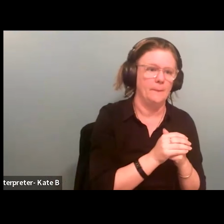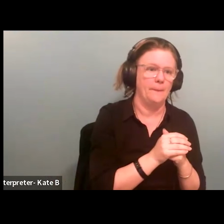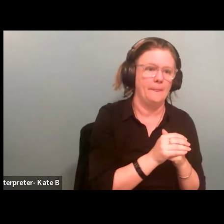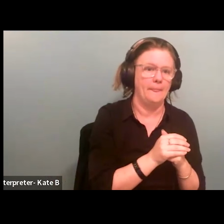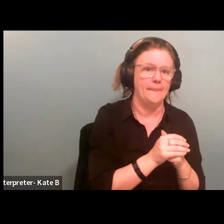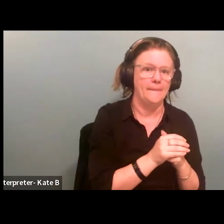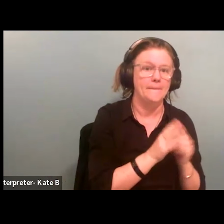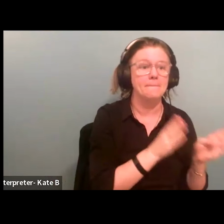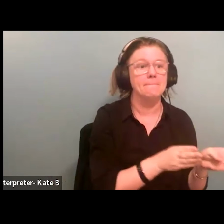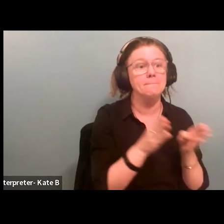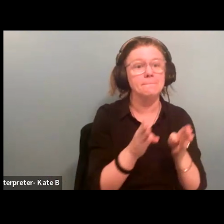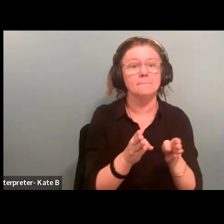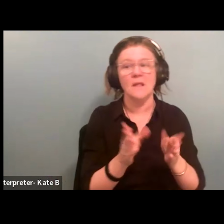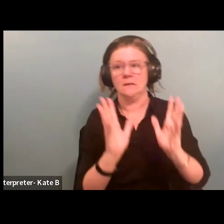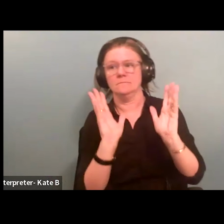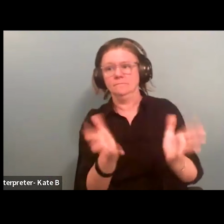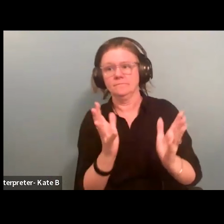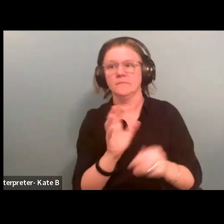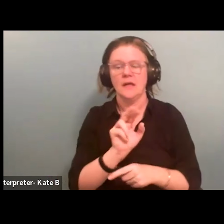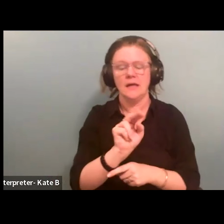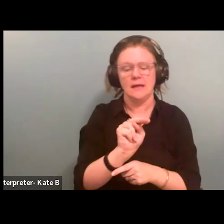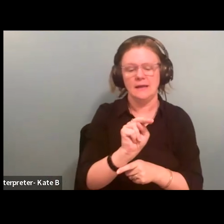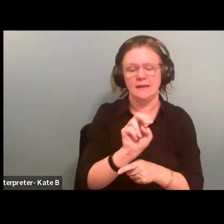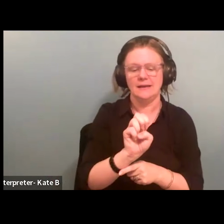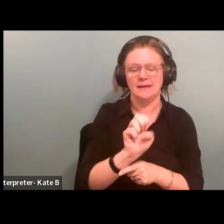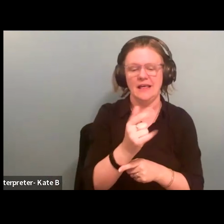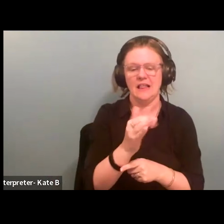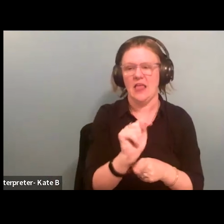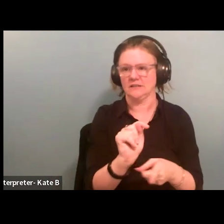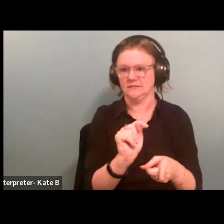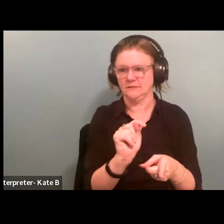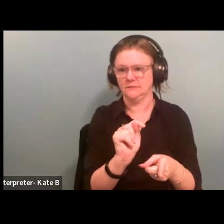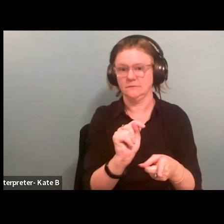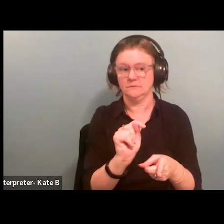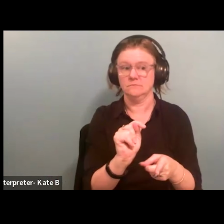The second area is neglect. One of the biggest things we see now,